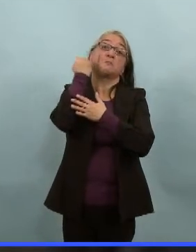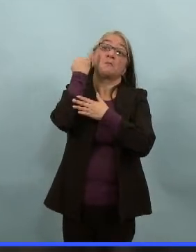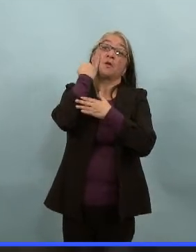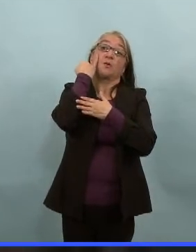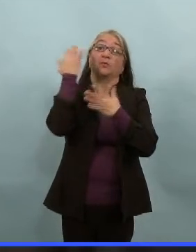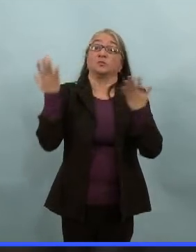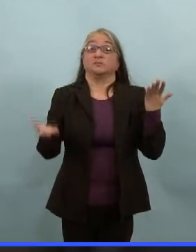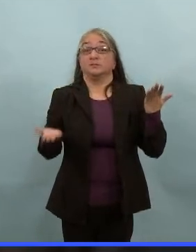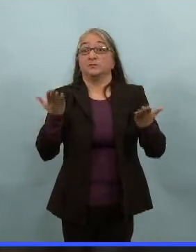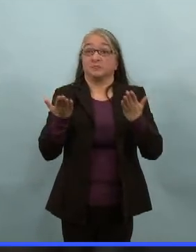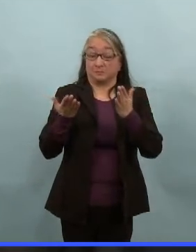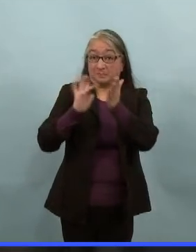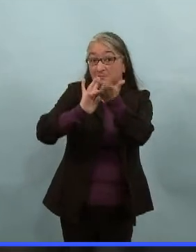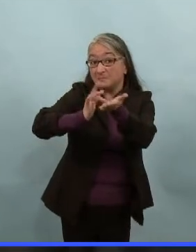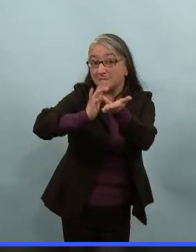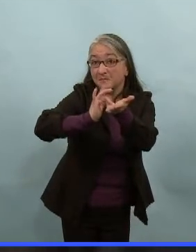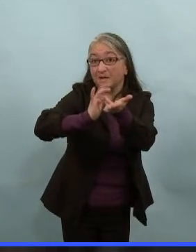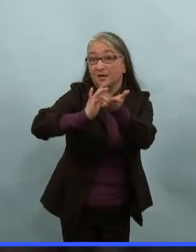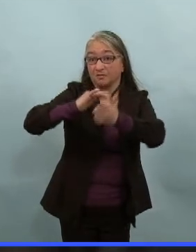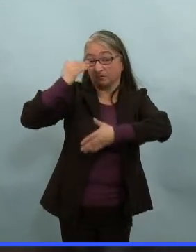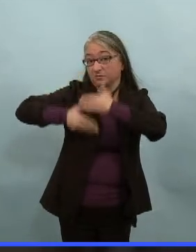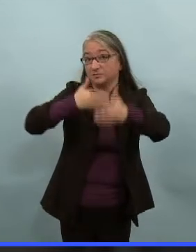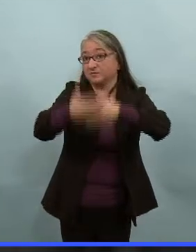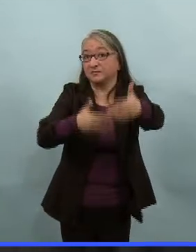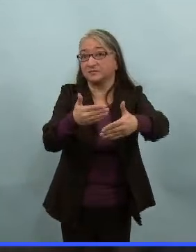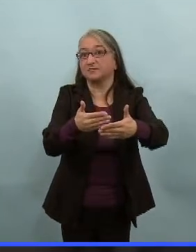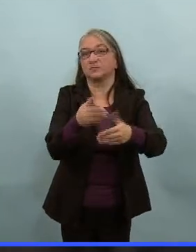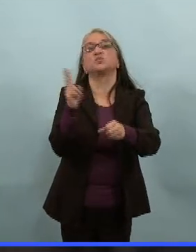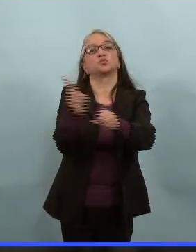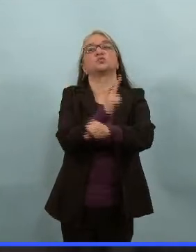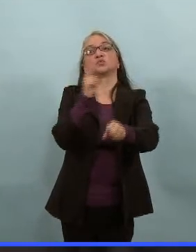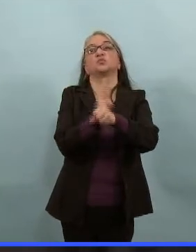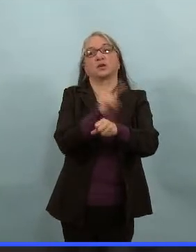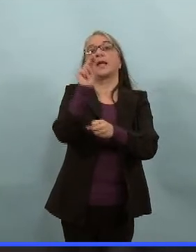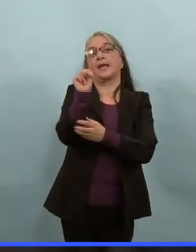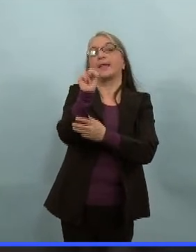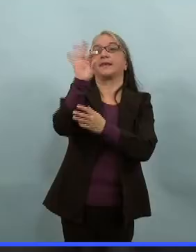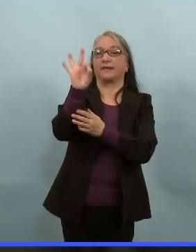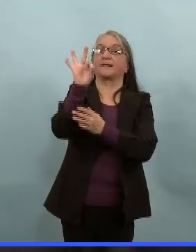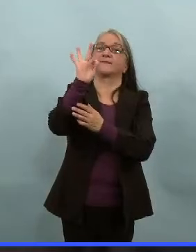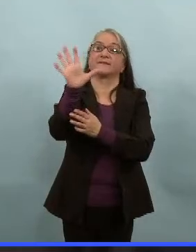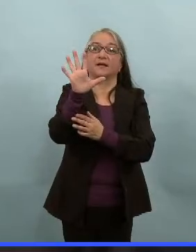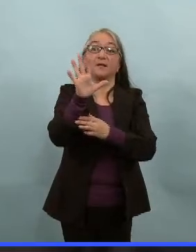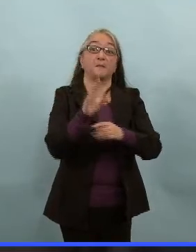occurring that's where you want to use the n95 outside of that for most people a two layer cloth